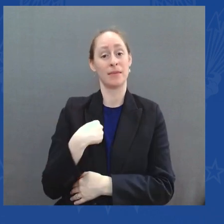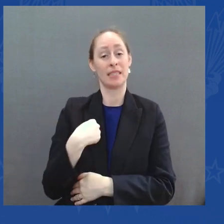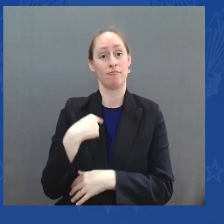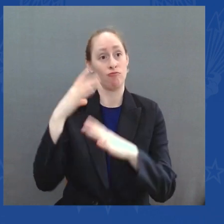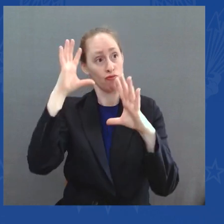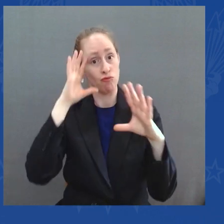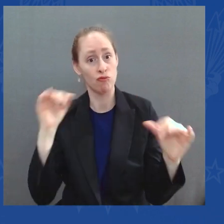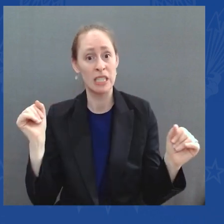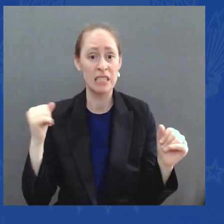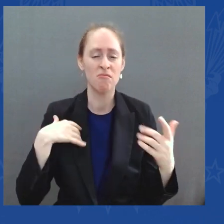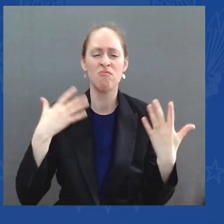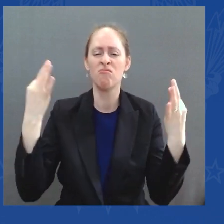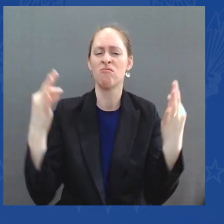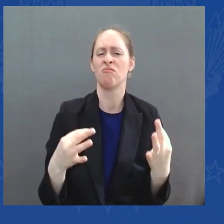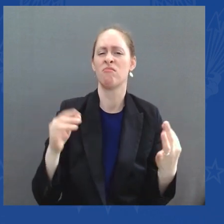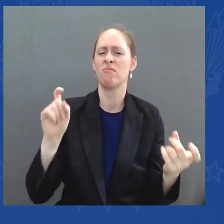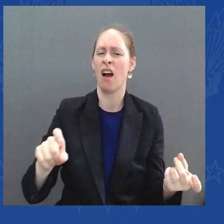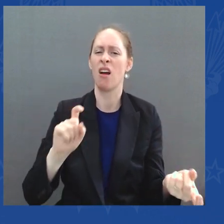for trucking employment since 1994.